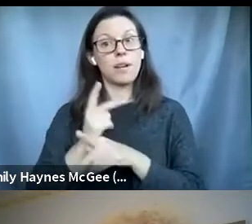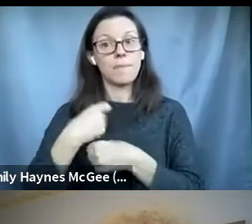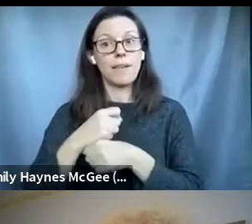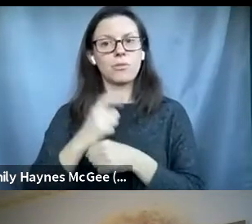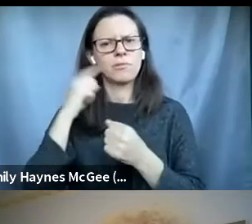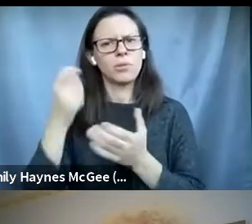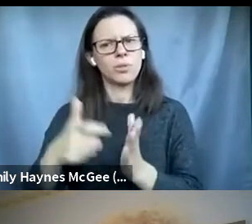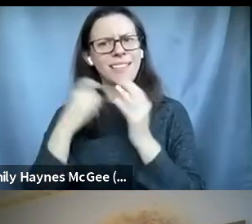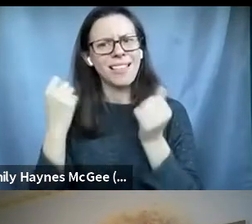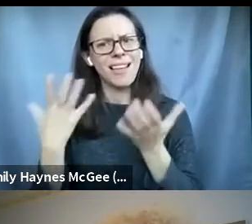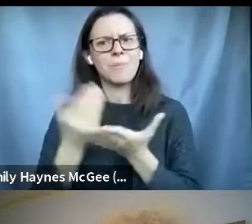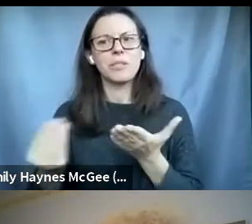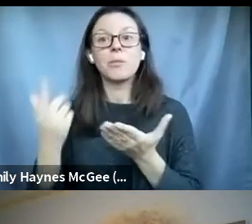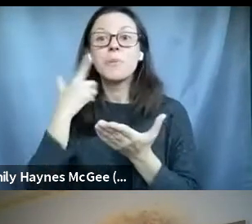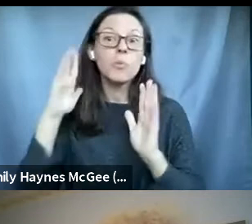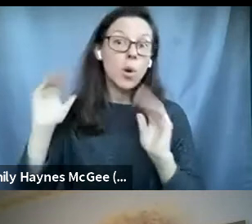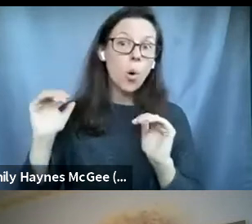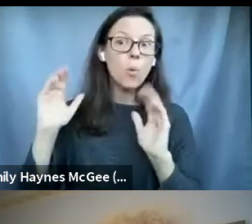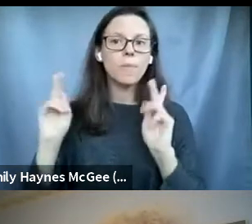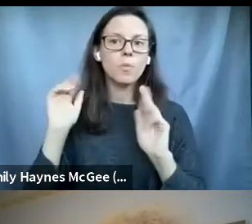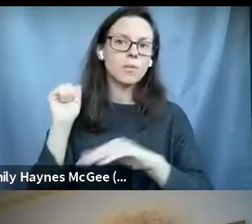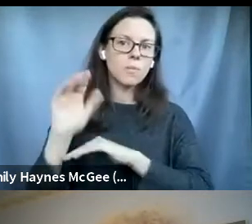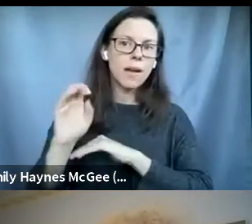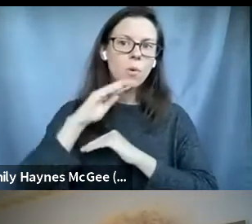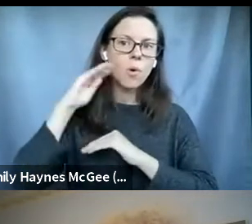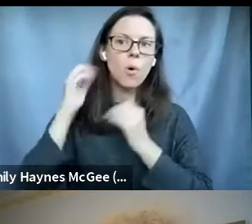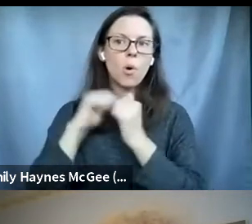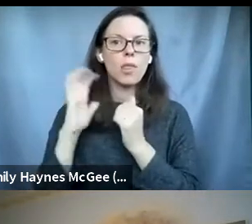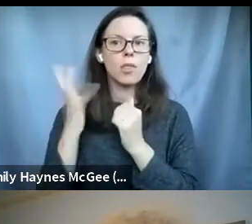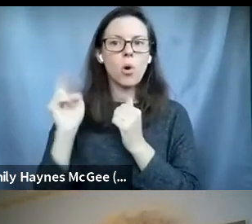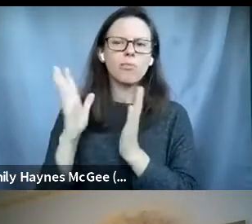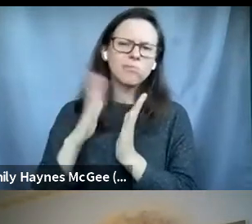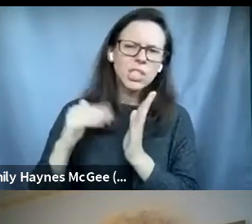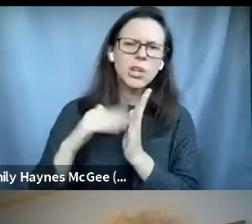the hope was that people would go home with their own body product from that workshop.